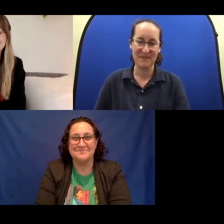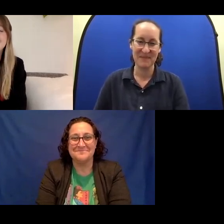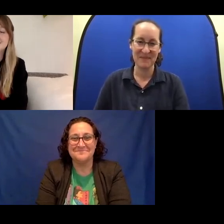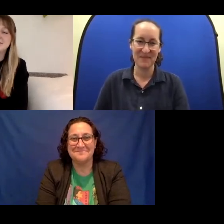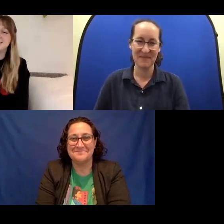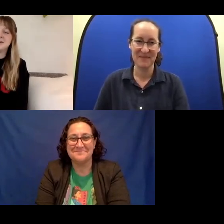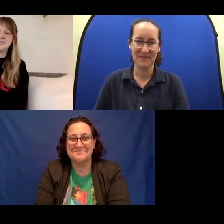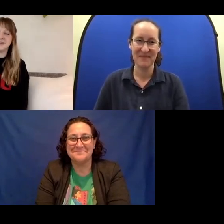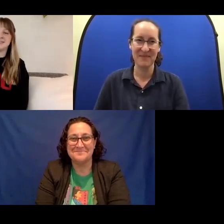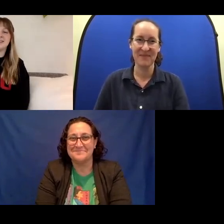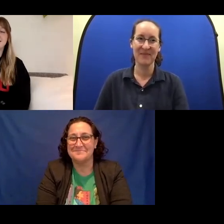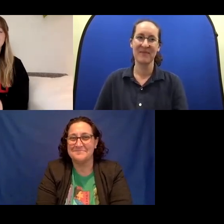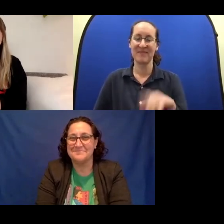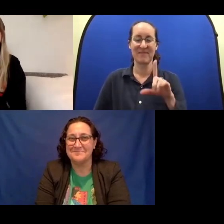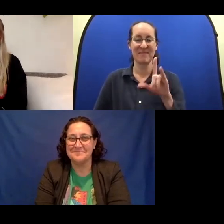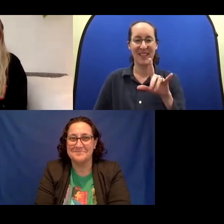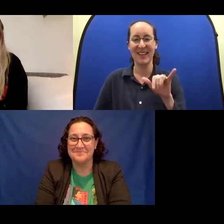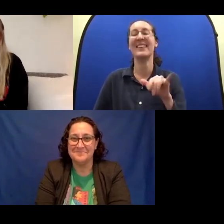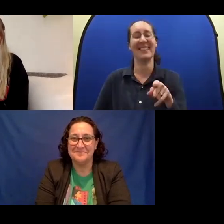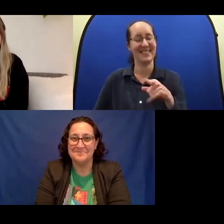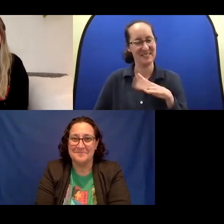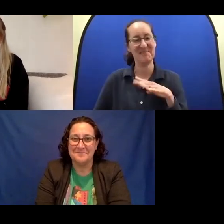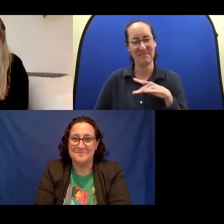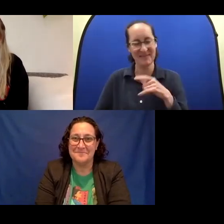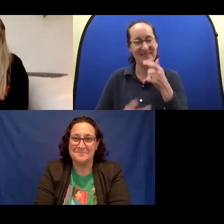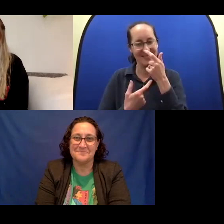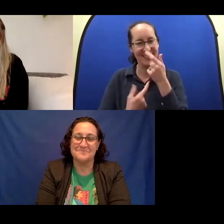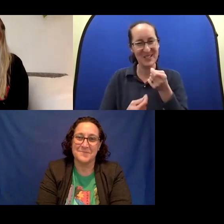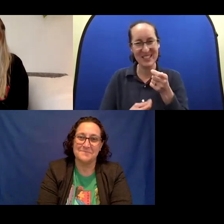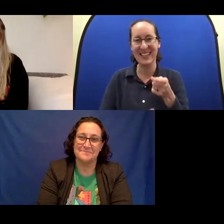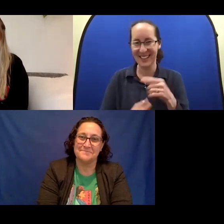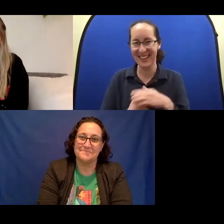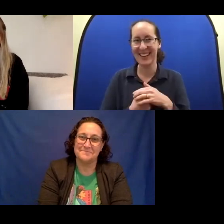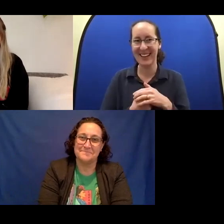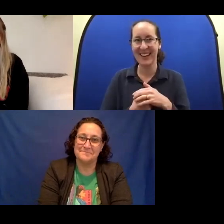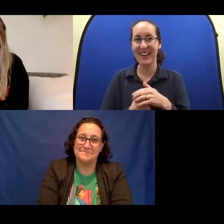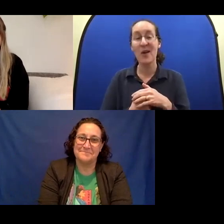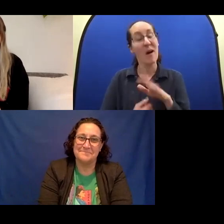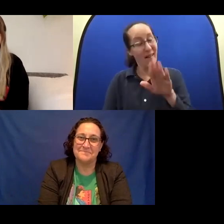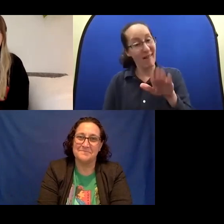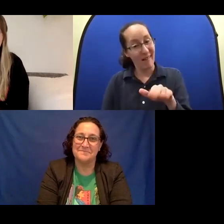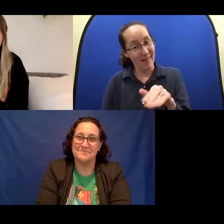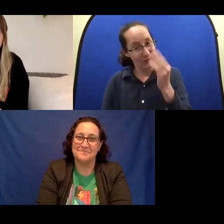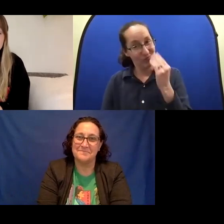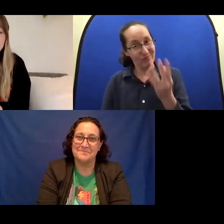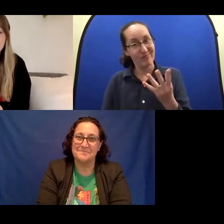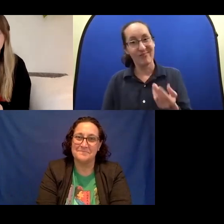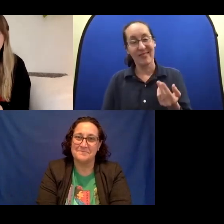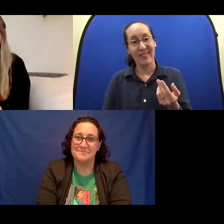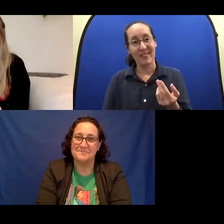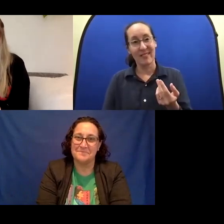That's really so interesting and I wanted to say that I think an LGBTQIA